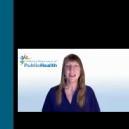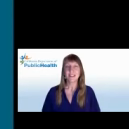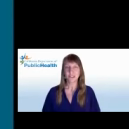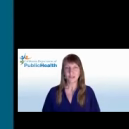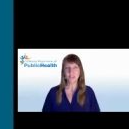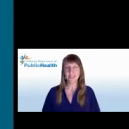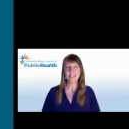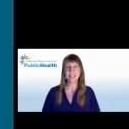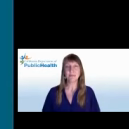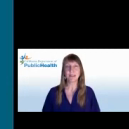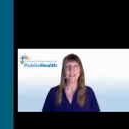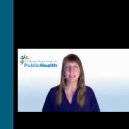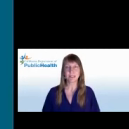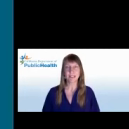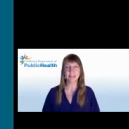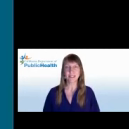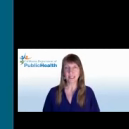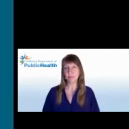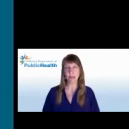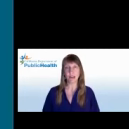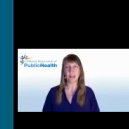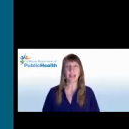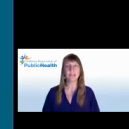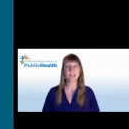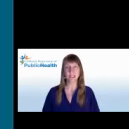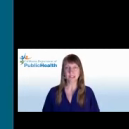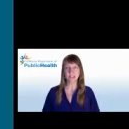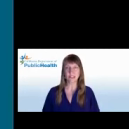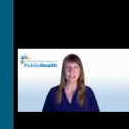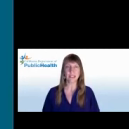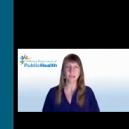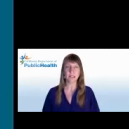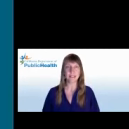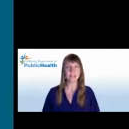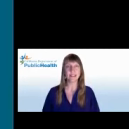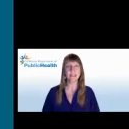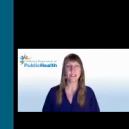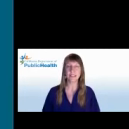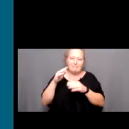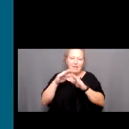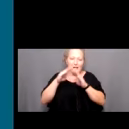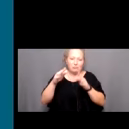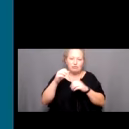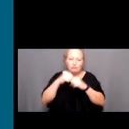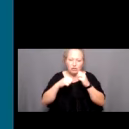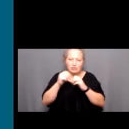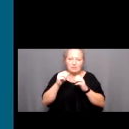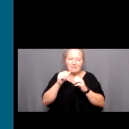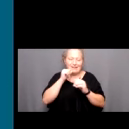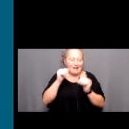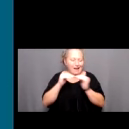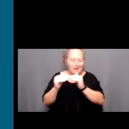The COVID-19 pandemic has laid bare how structural inequities, including economic inequality,